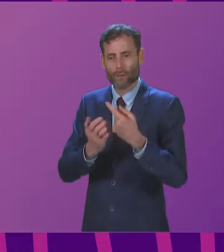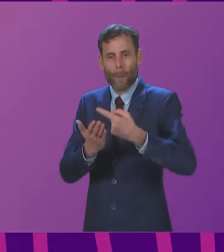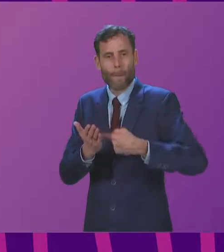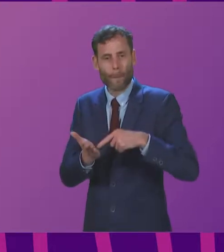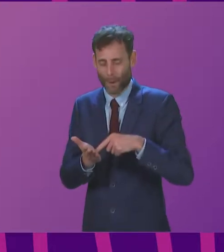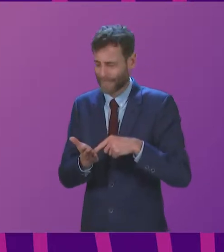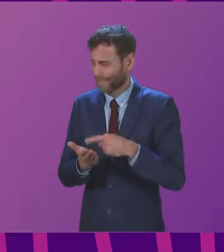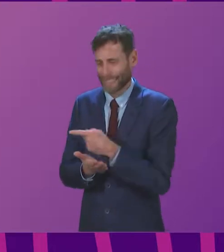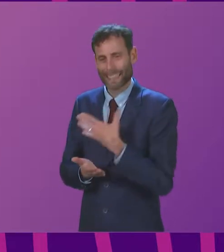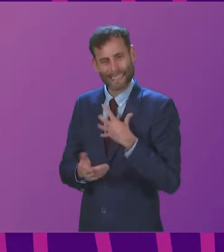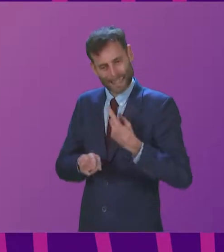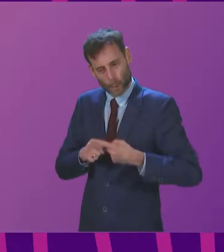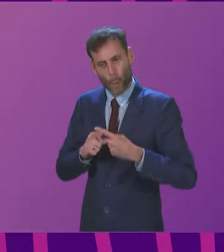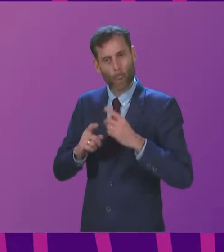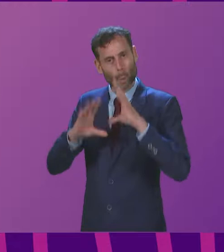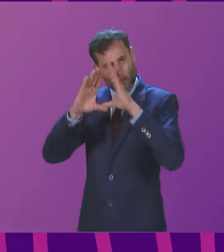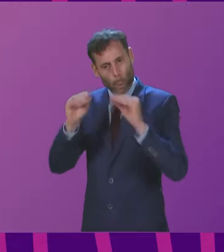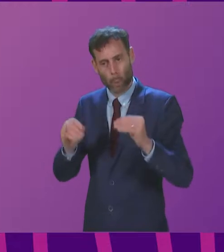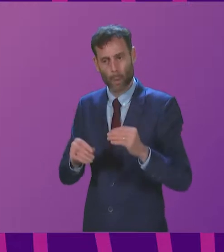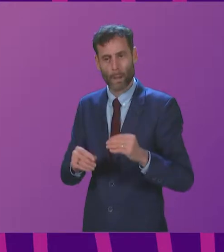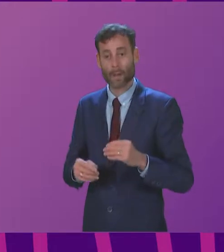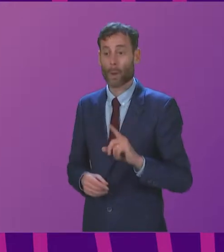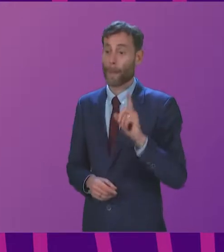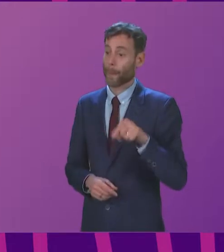so that people who are willing, able and wanting to be vaccinated are not frustrated